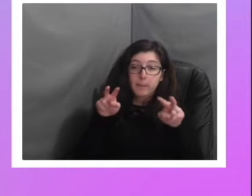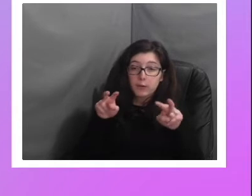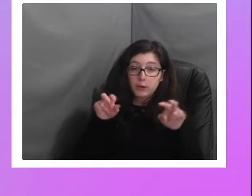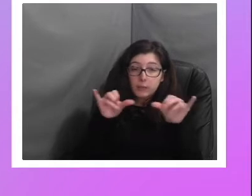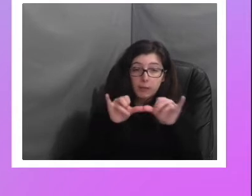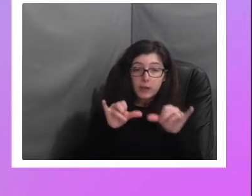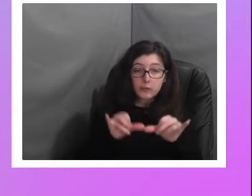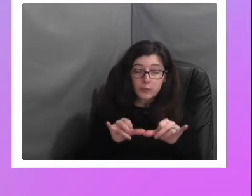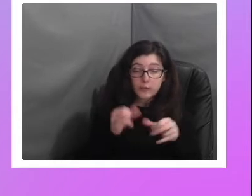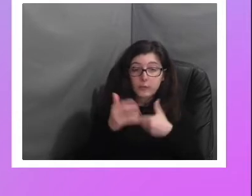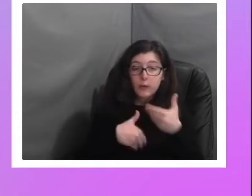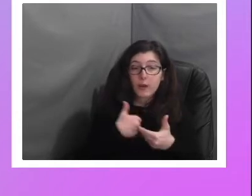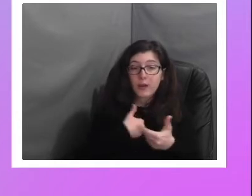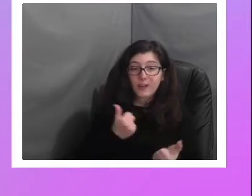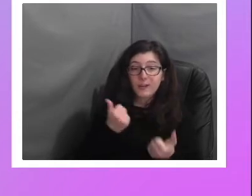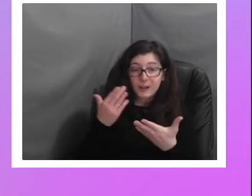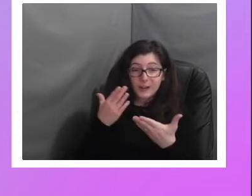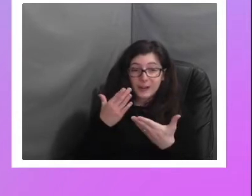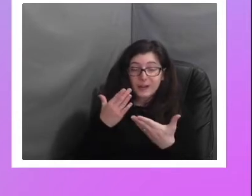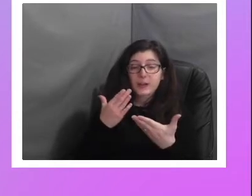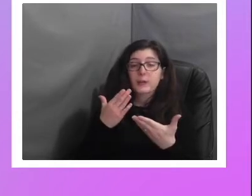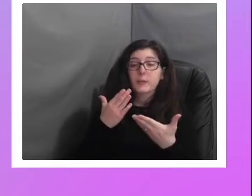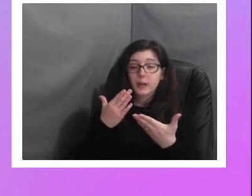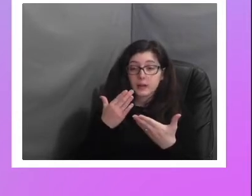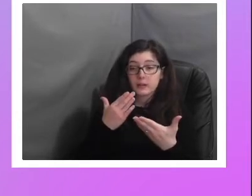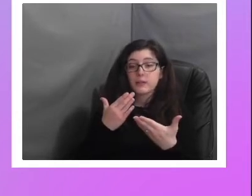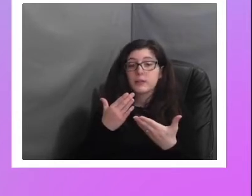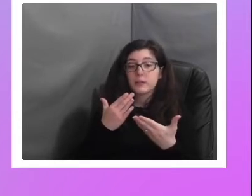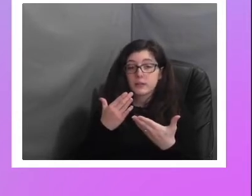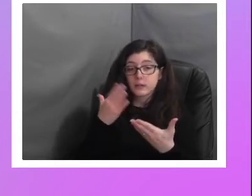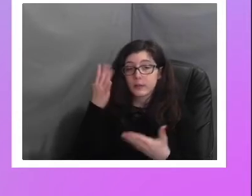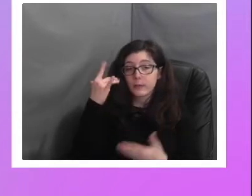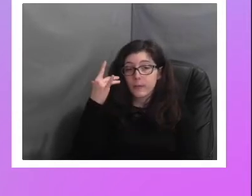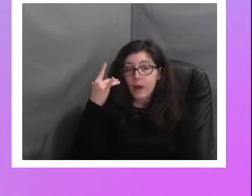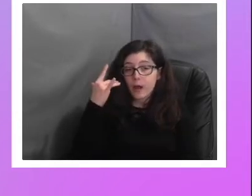through combinations of automated